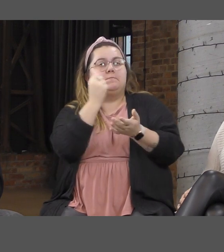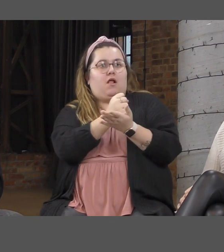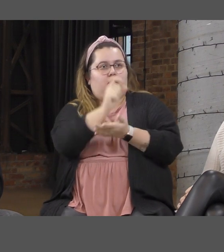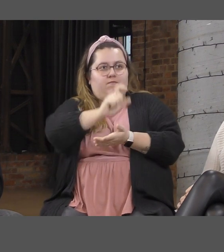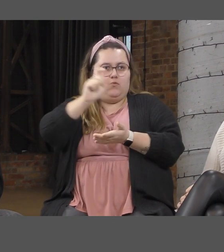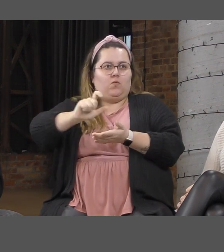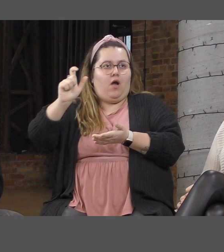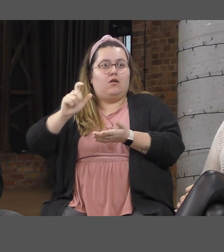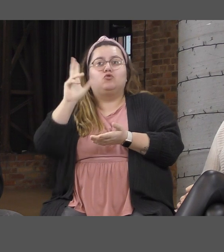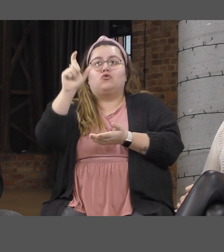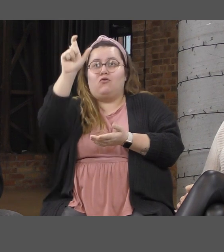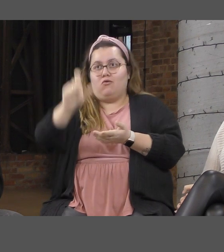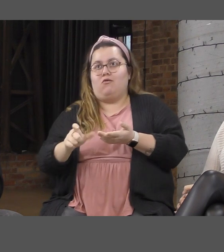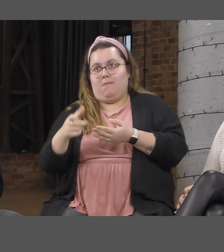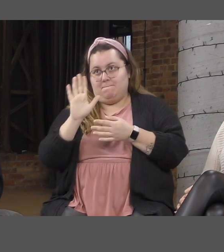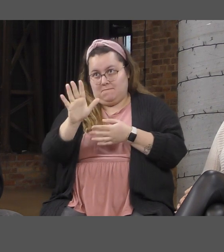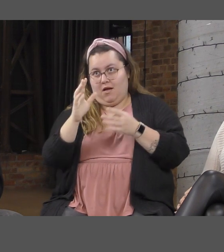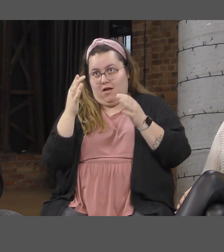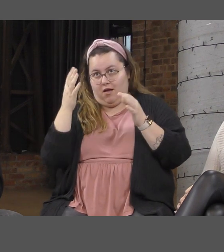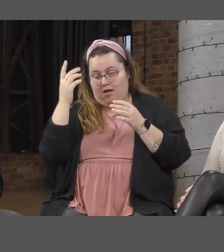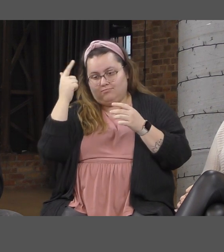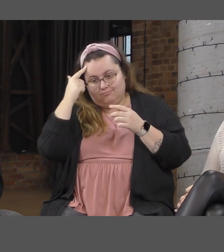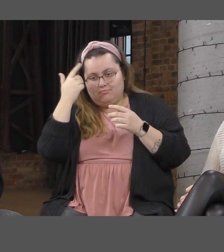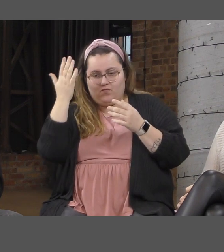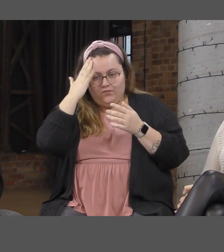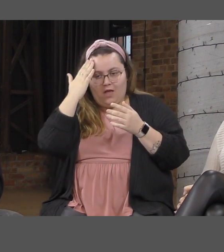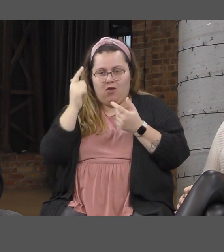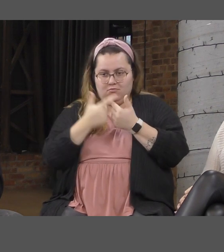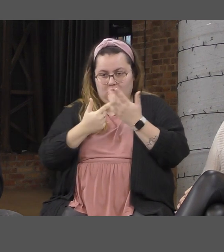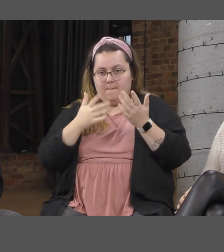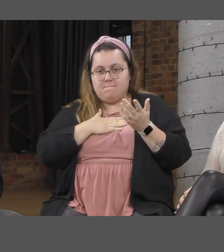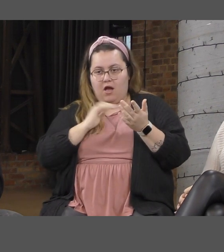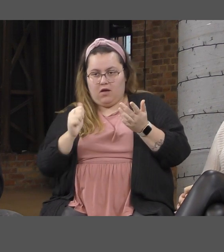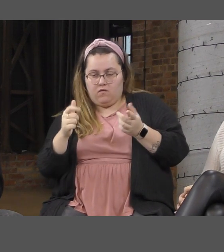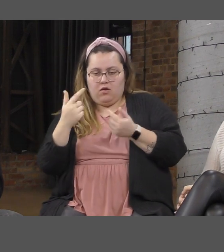because it's an individual thing, whether a person has that knowledge.